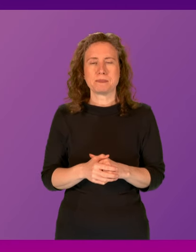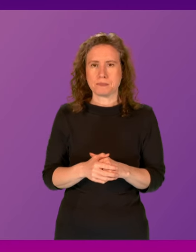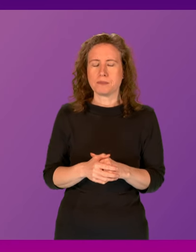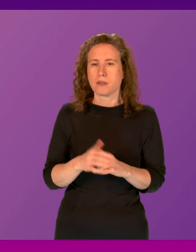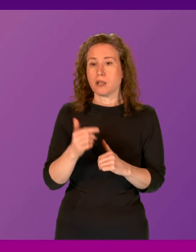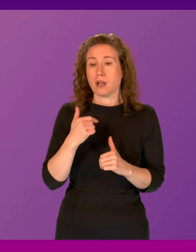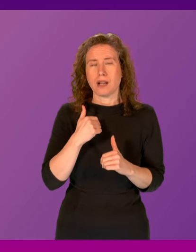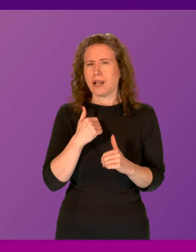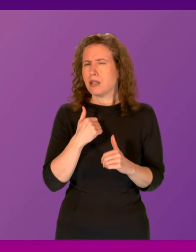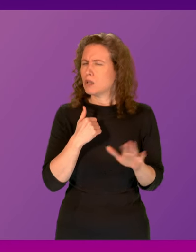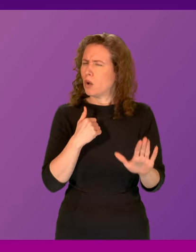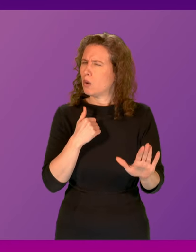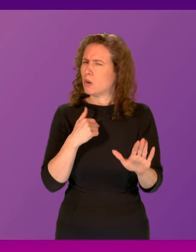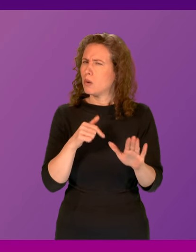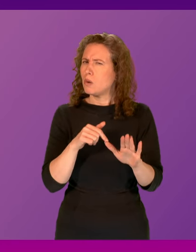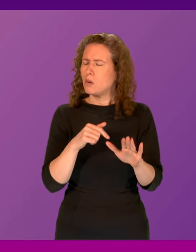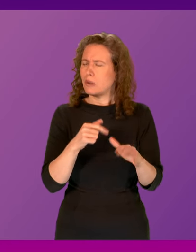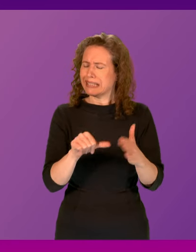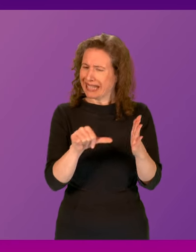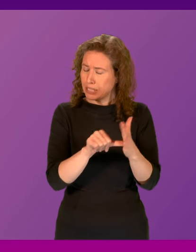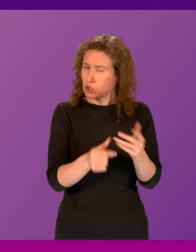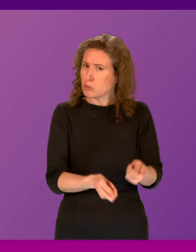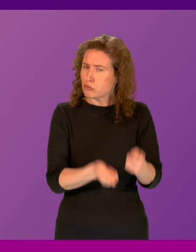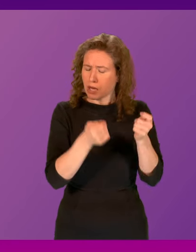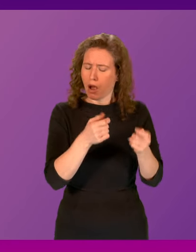I do not take lightly the issues that Anas Sarwar has raised about the long